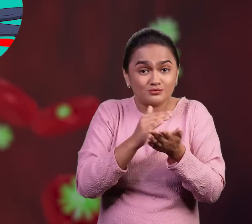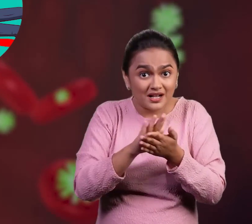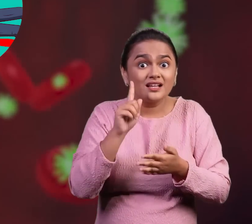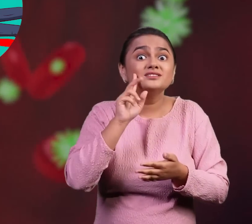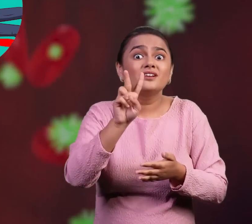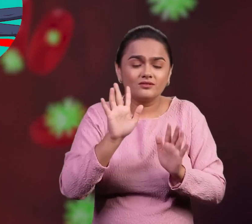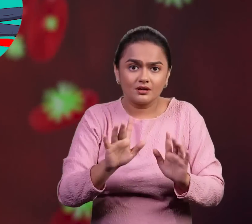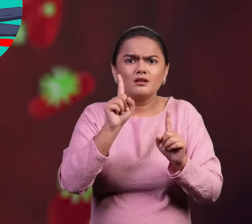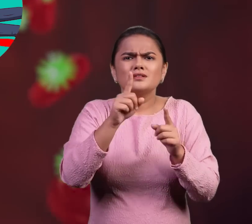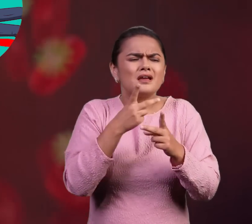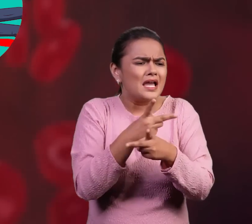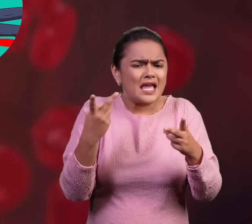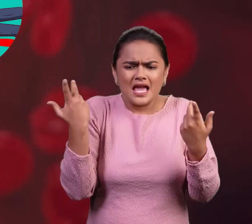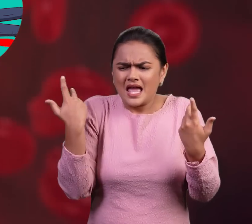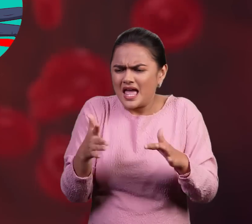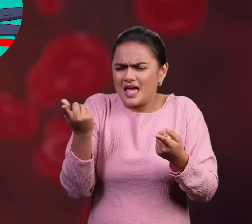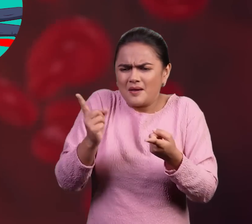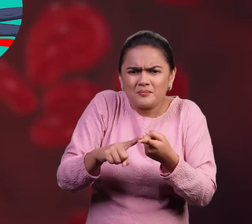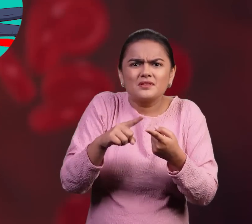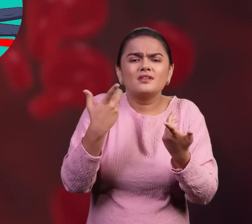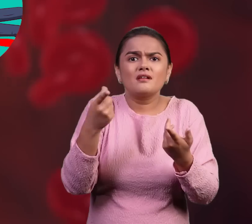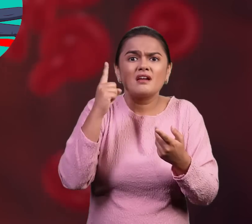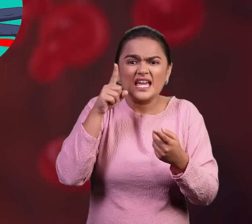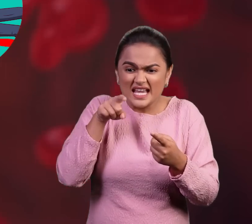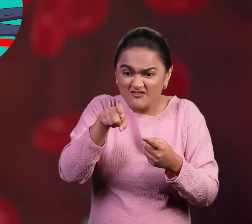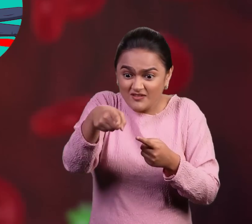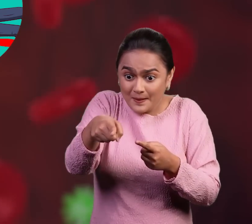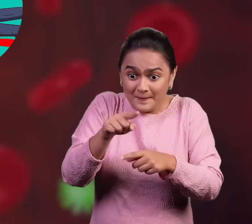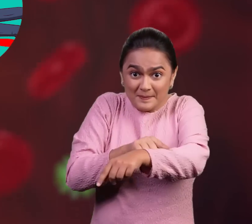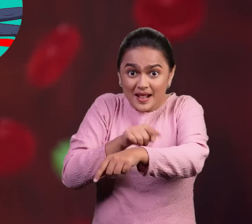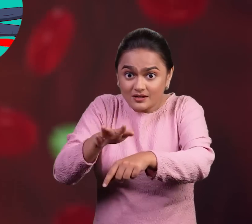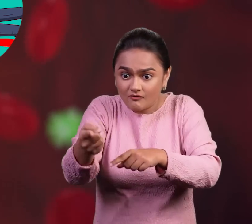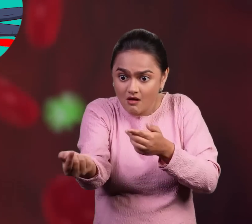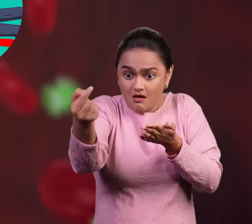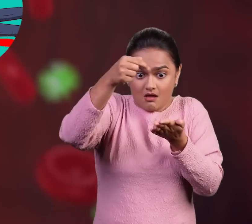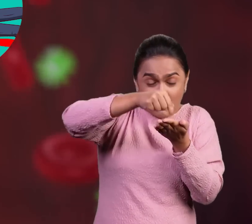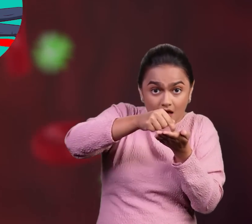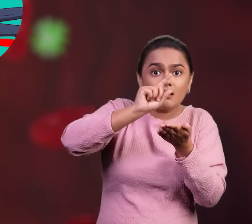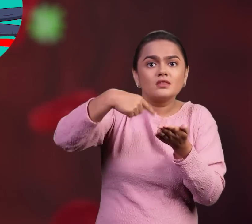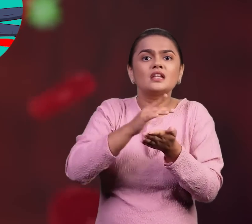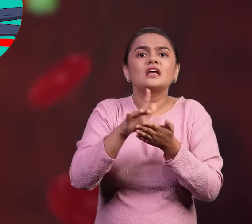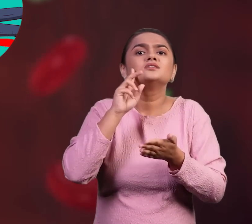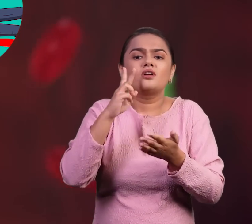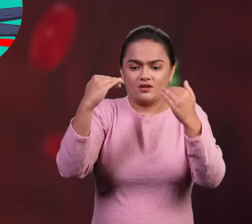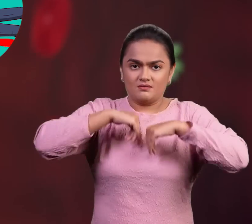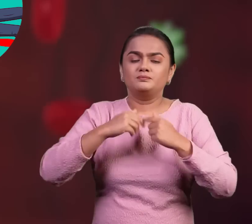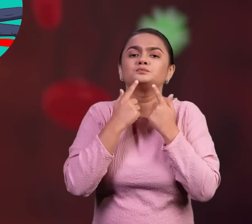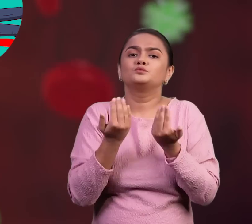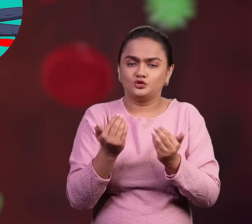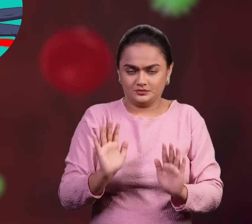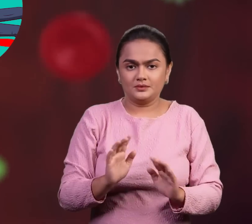If infected blood comes into contact with yours, there is a chance of contracting the HIV virus.